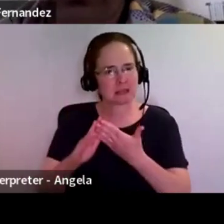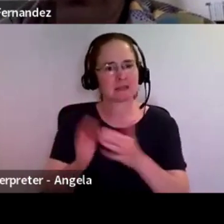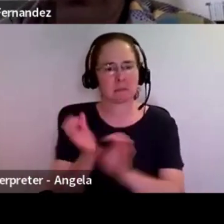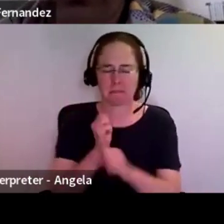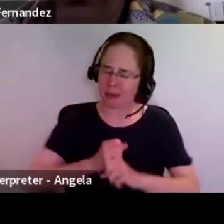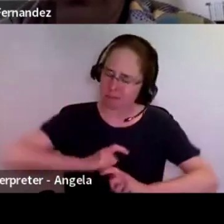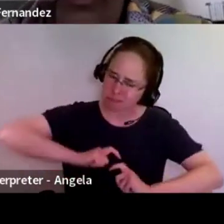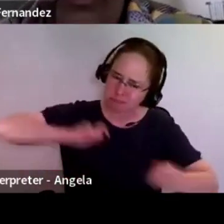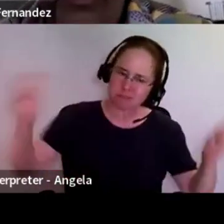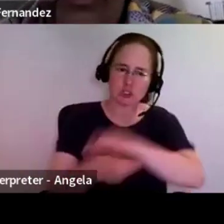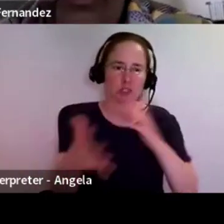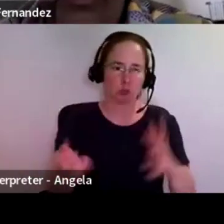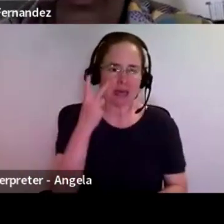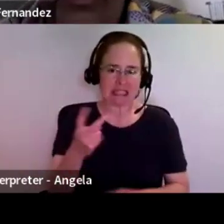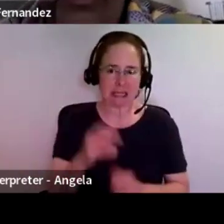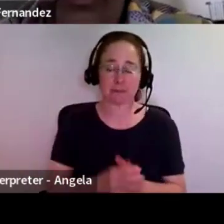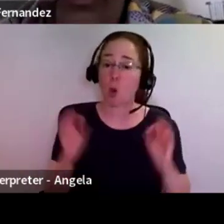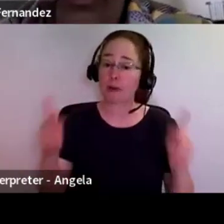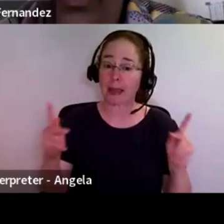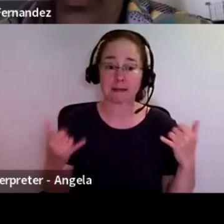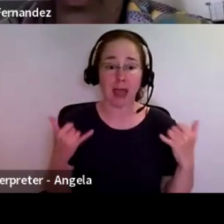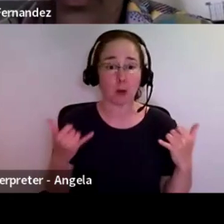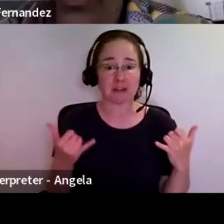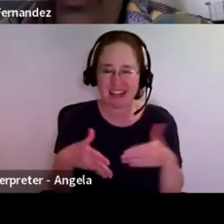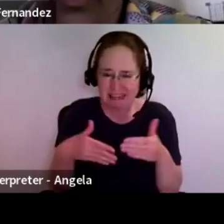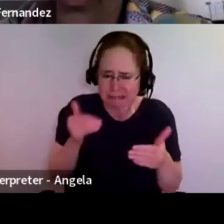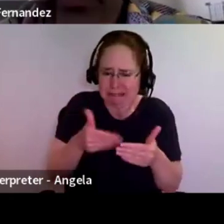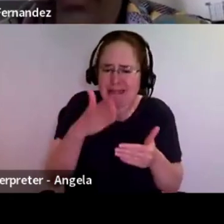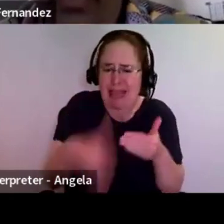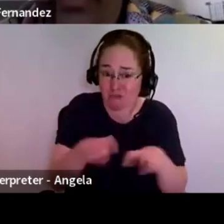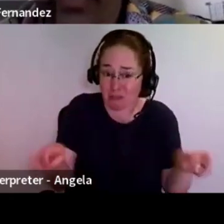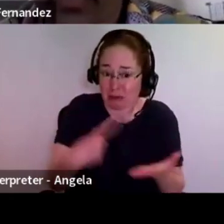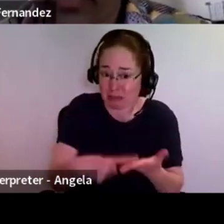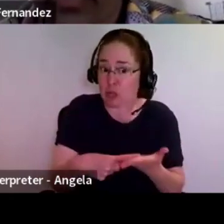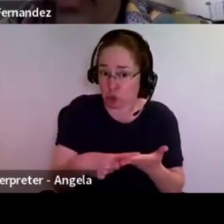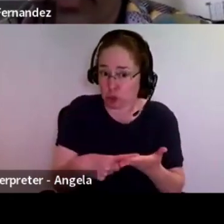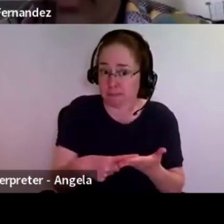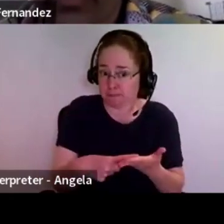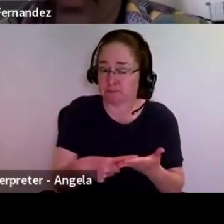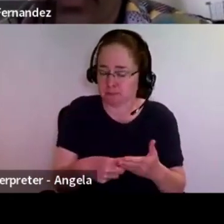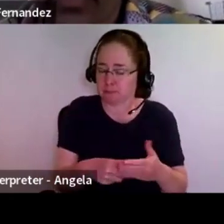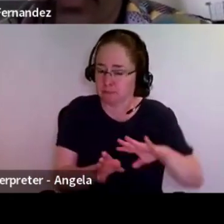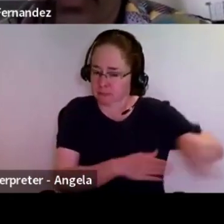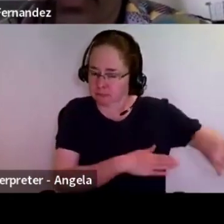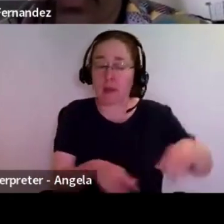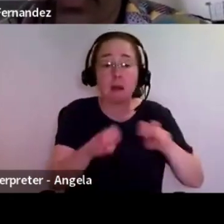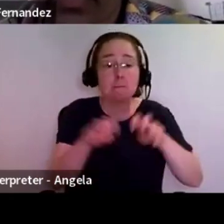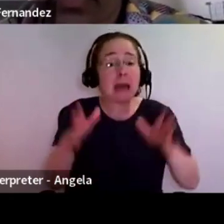that we want to see. All right, everyone. So this is the end of our panel discussion portion. So panelists, feel free to turn